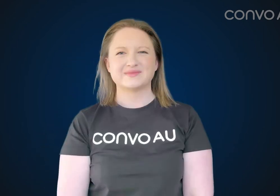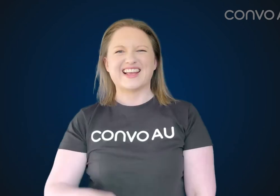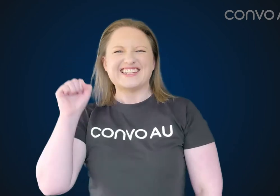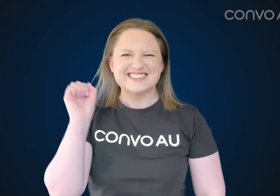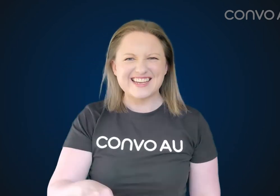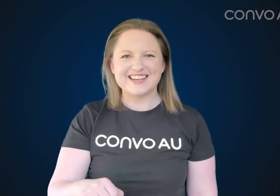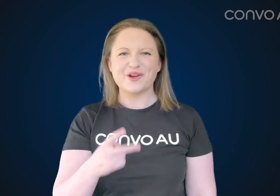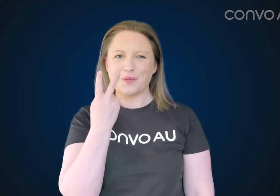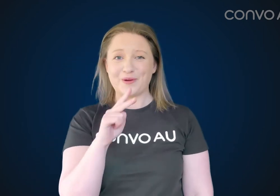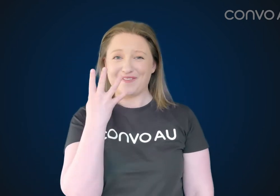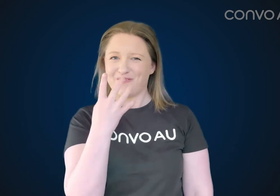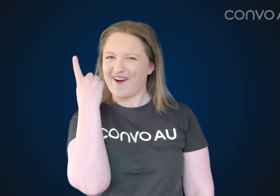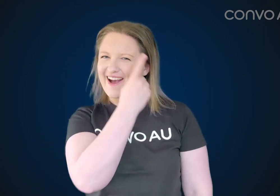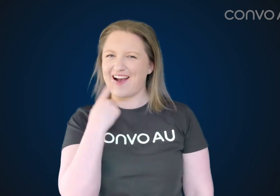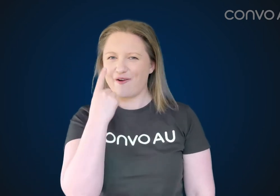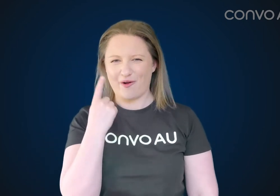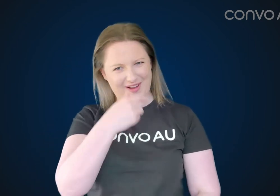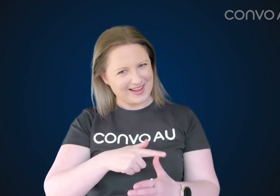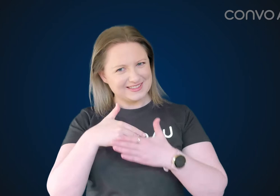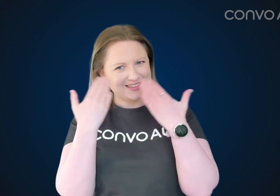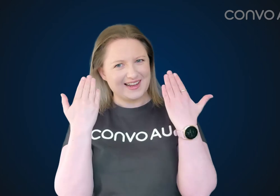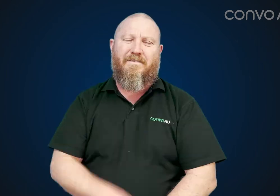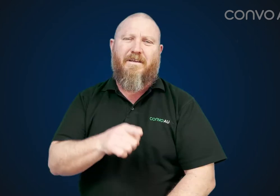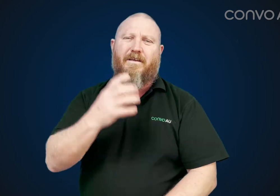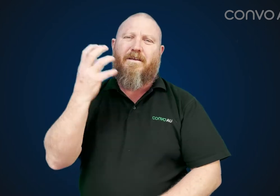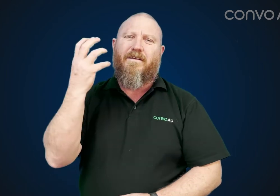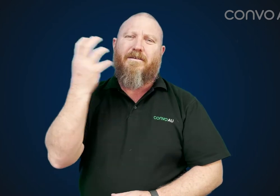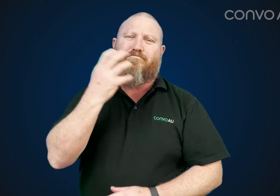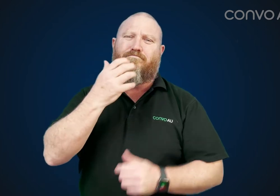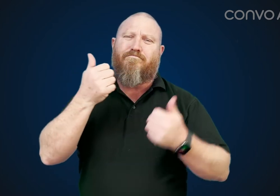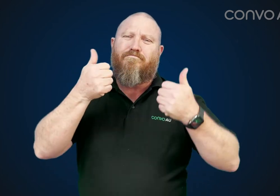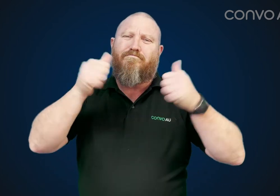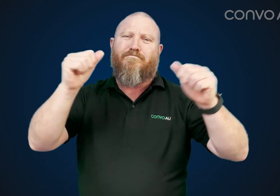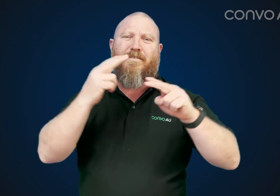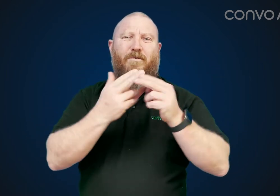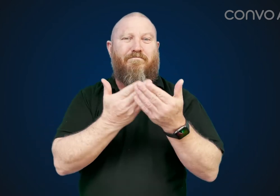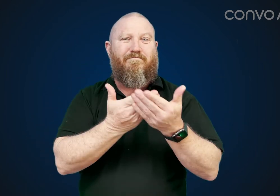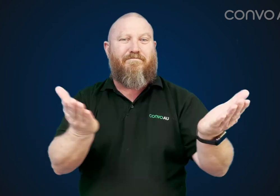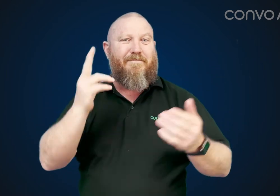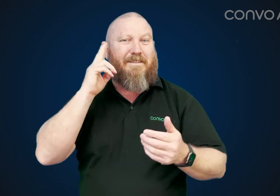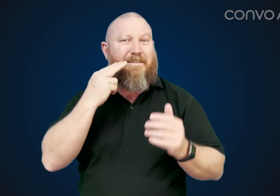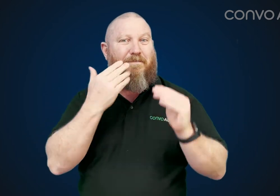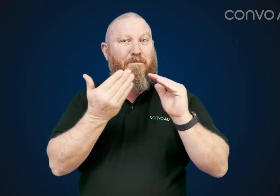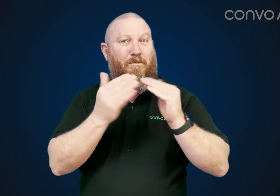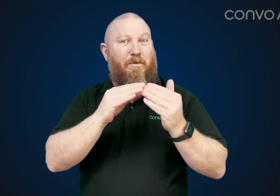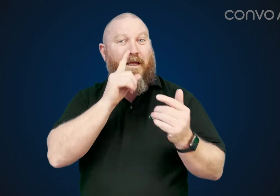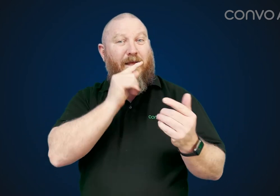Yes, 24 hours a day. This is a significant achievement for the Deaf community